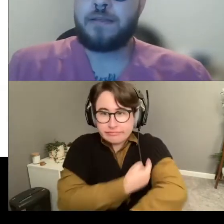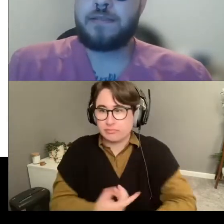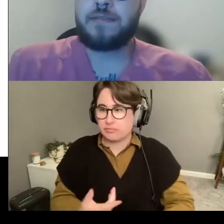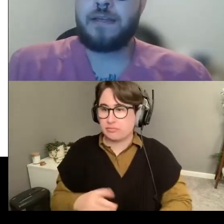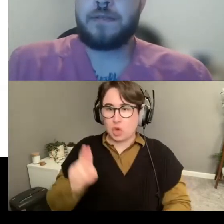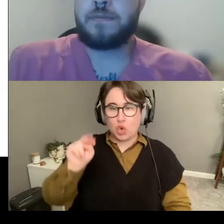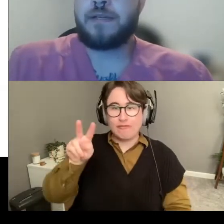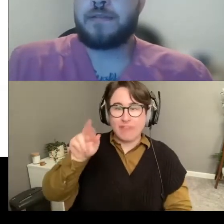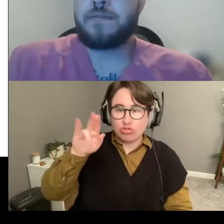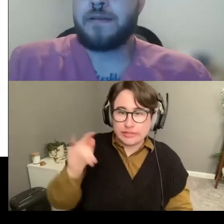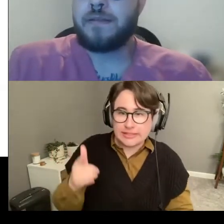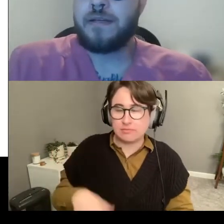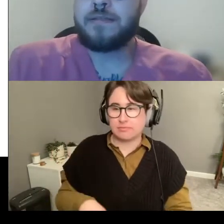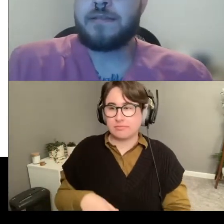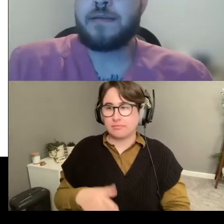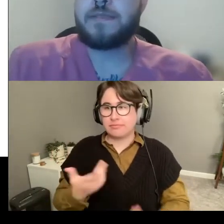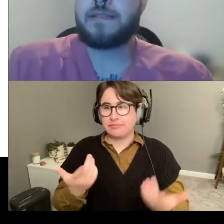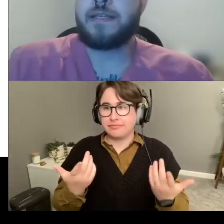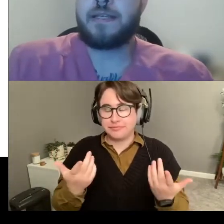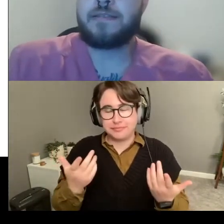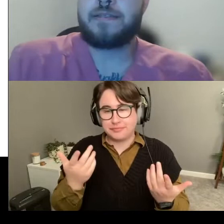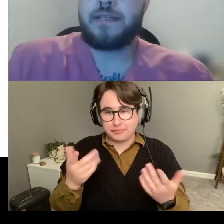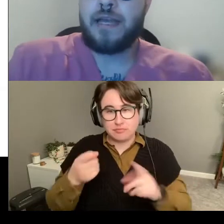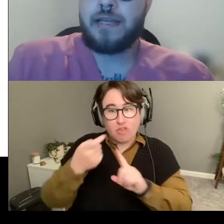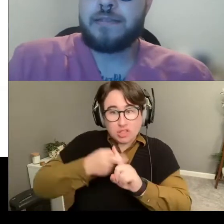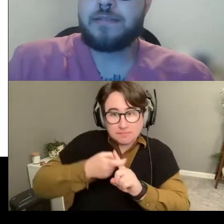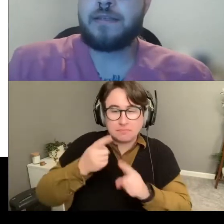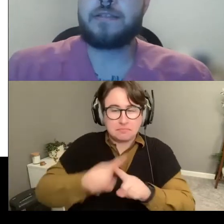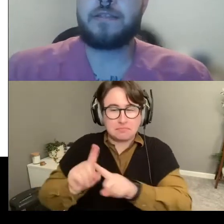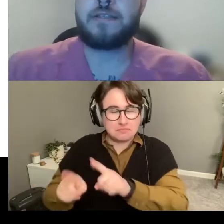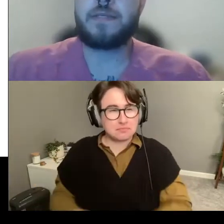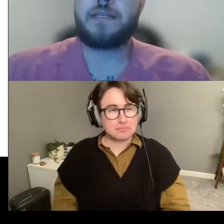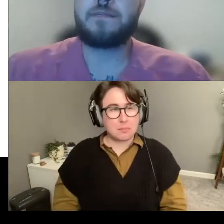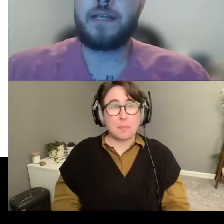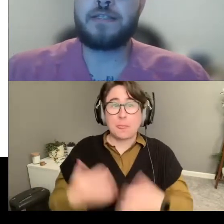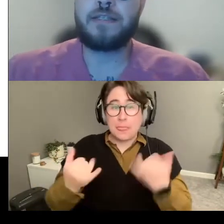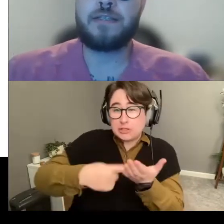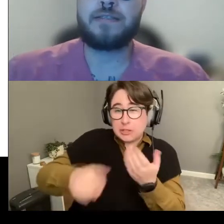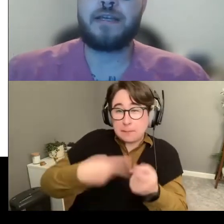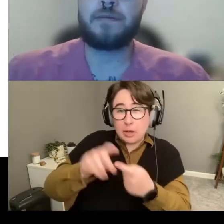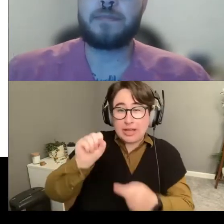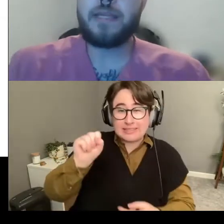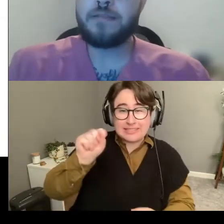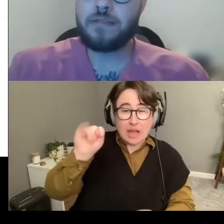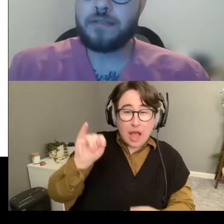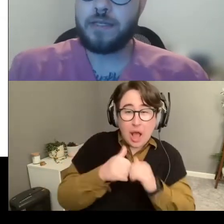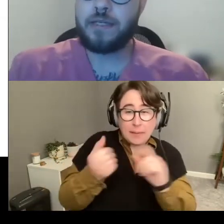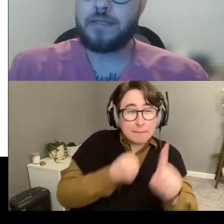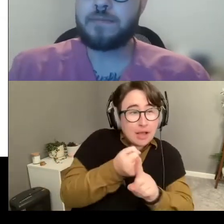these reproductive health concepts like STIs, sexually transmitted infections, cancer screenings,